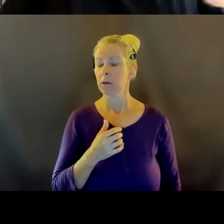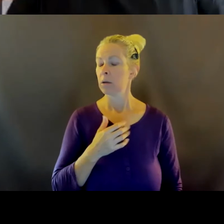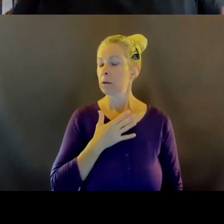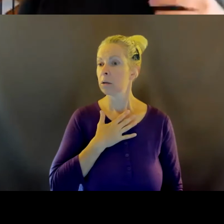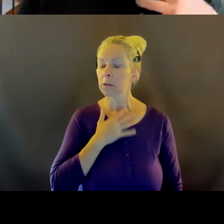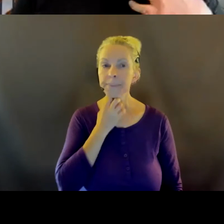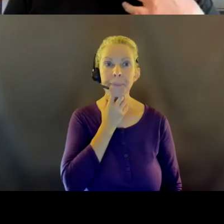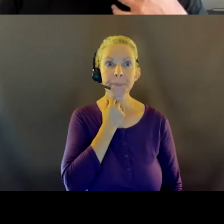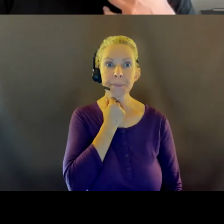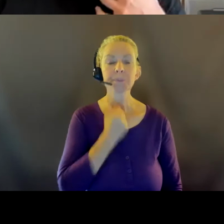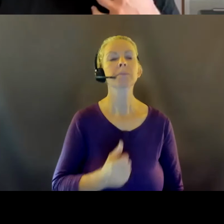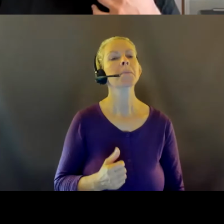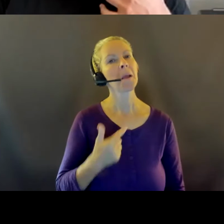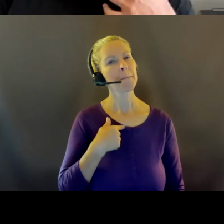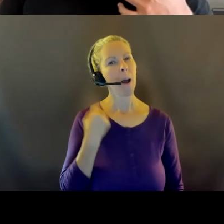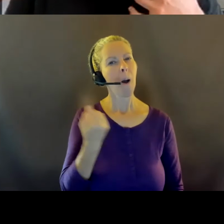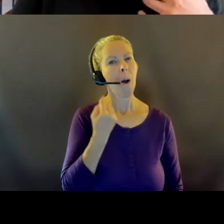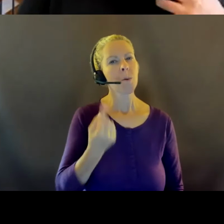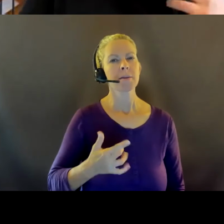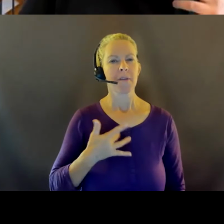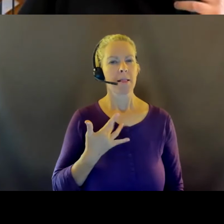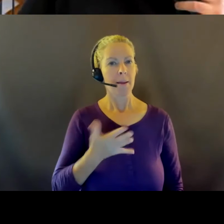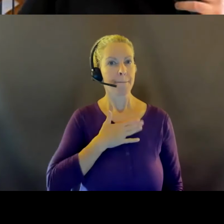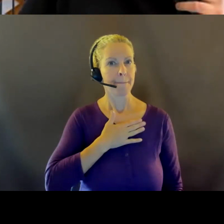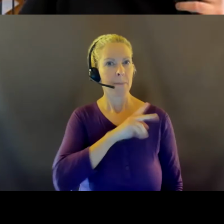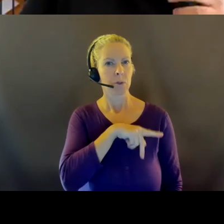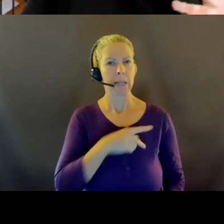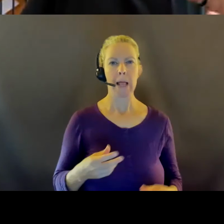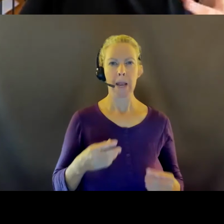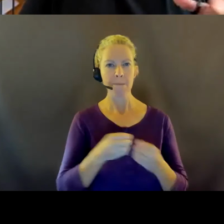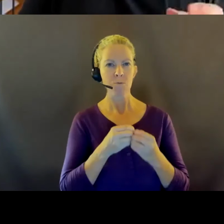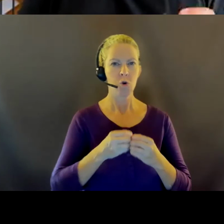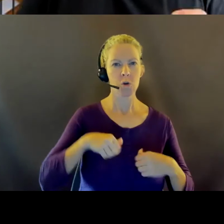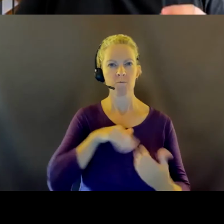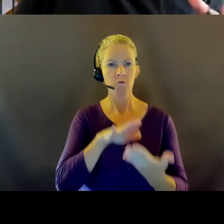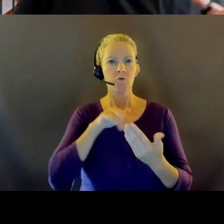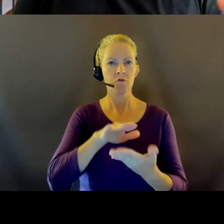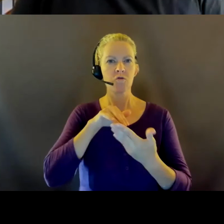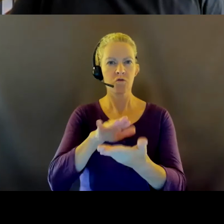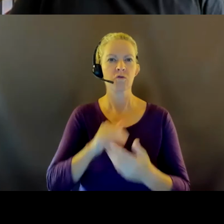I've always been a little feisty. I was frustrated. I was probably being a little too arrogant for my own good.